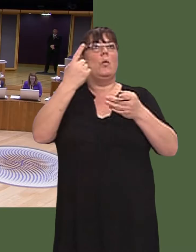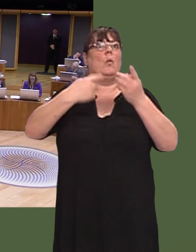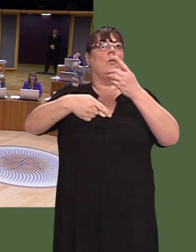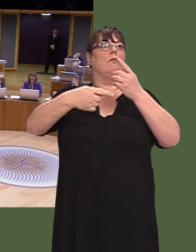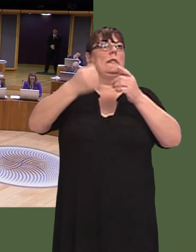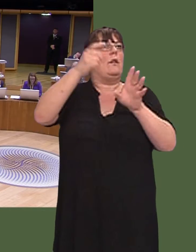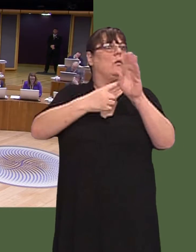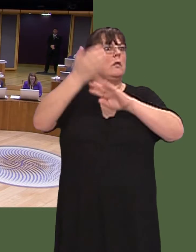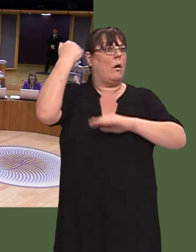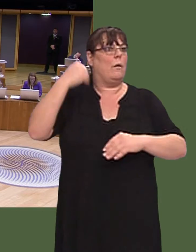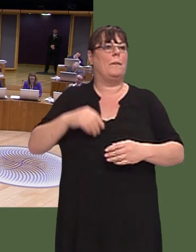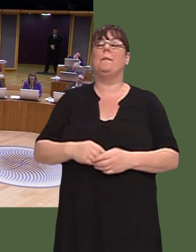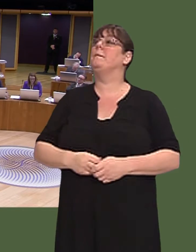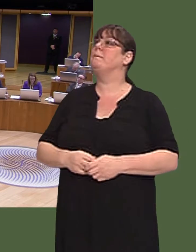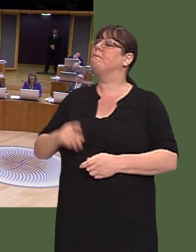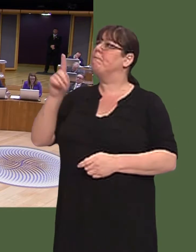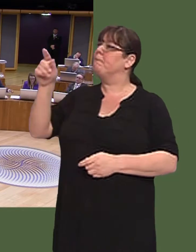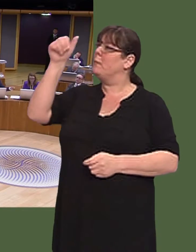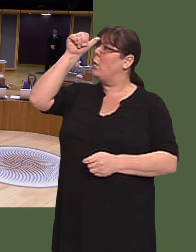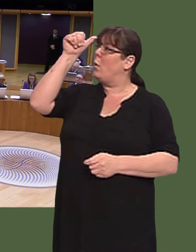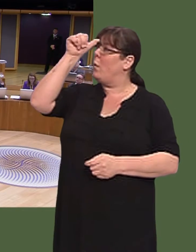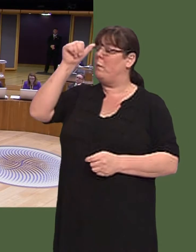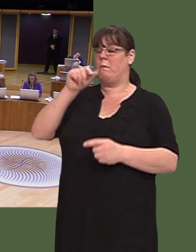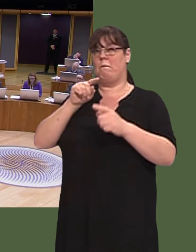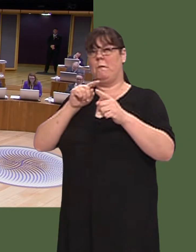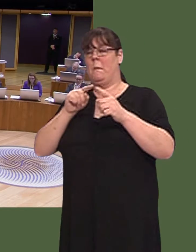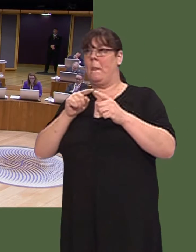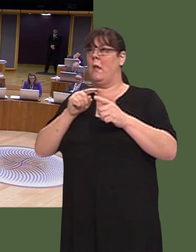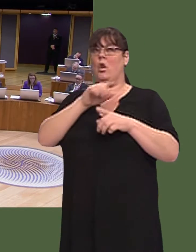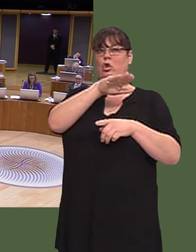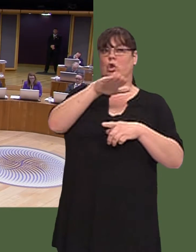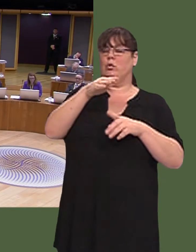Llyr Gruffydd: You may be aware, First Minister, that the main reason that children visit emergency